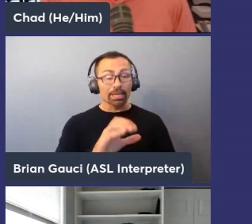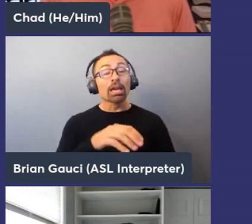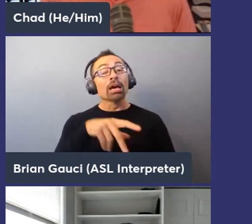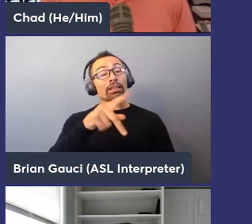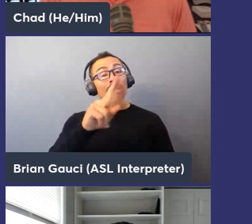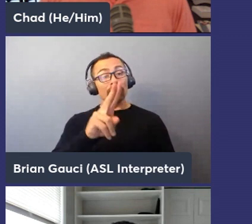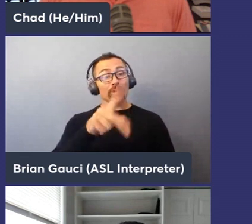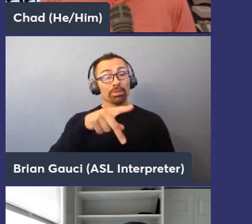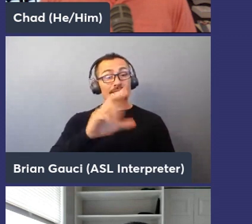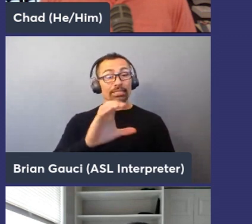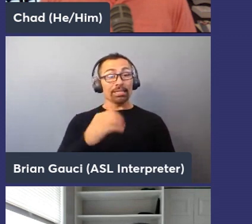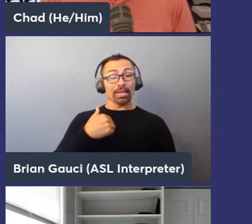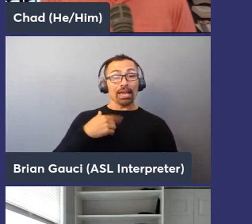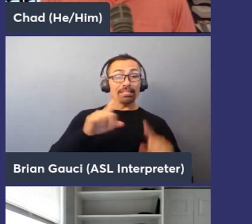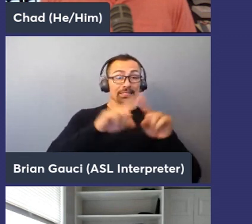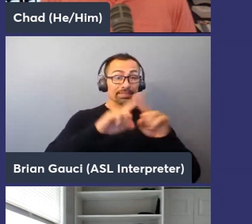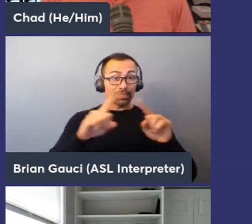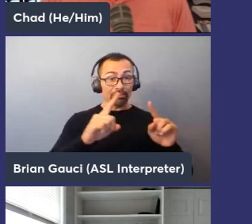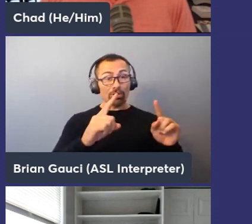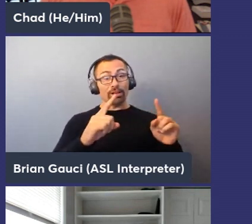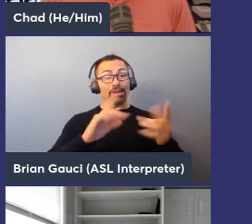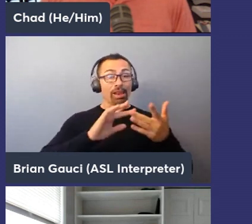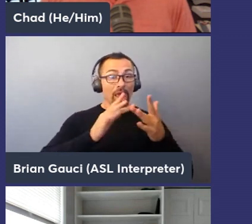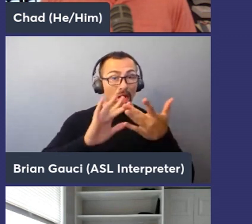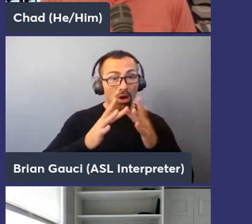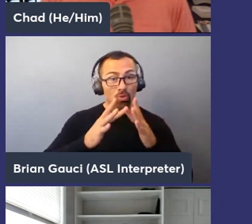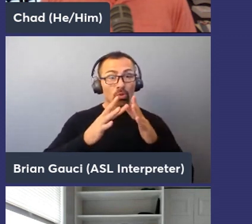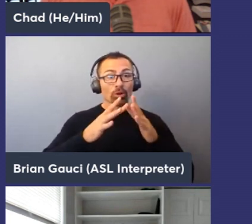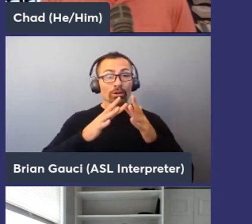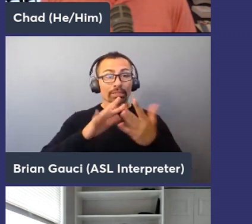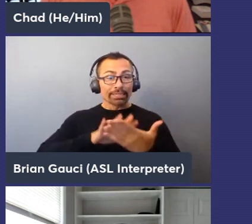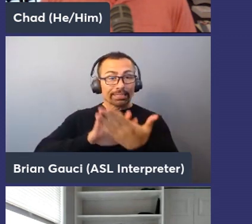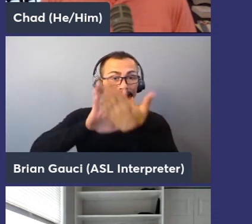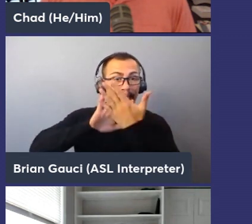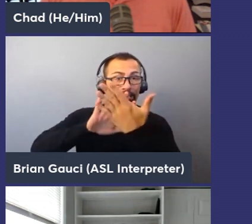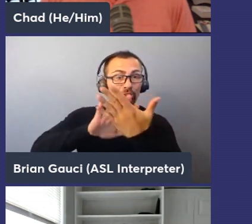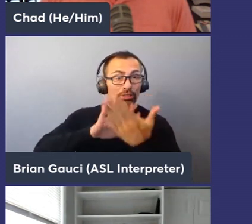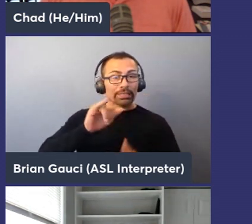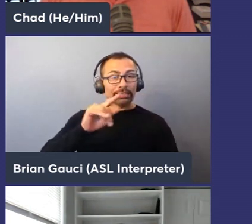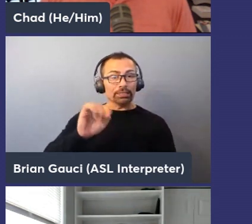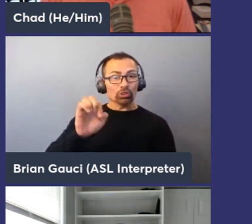There's a database associated with it. So we can start to see how very quickly